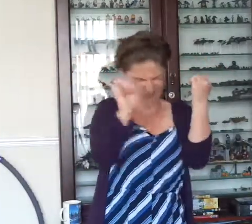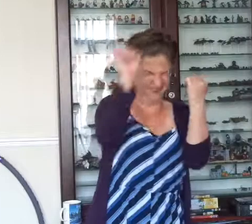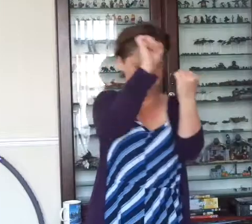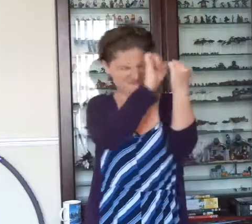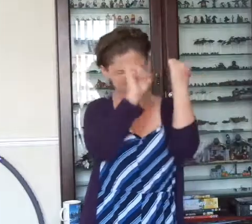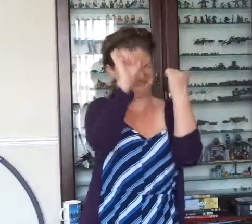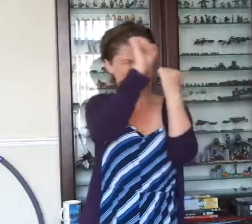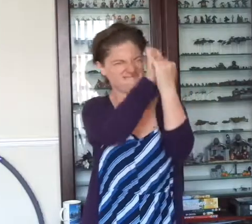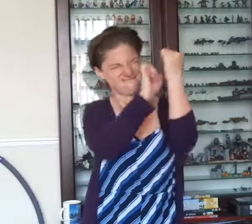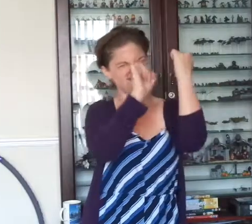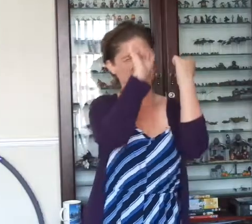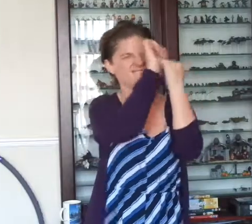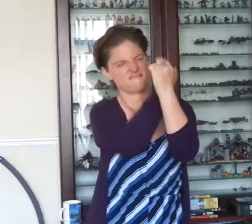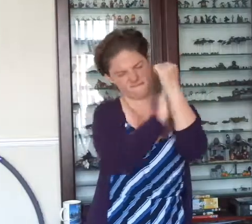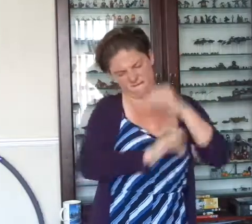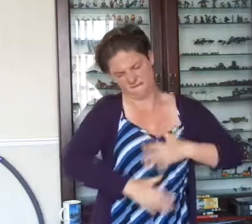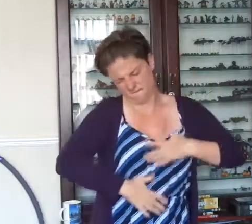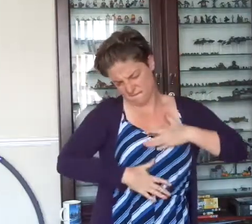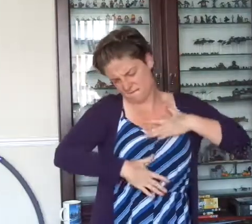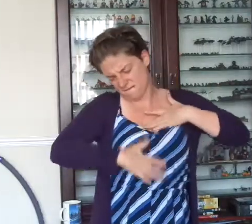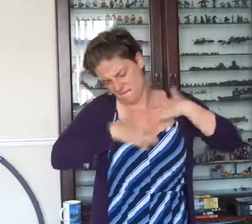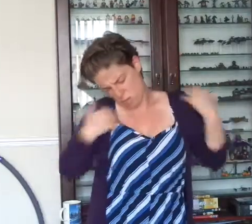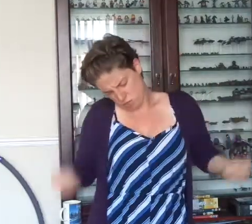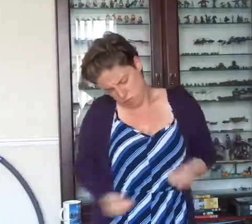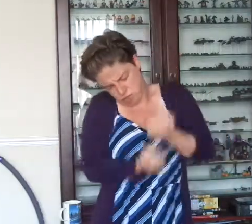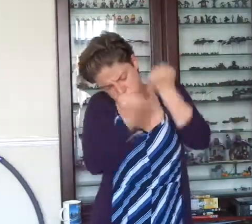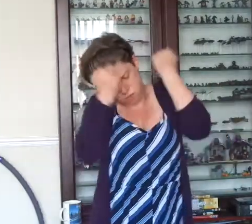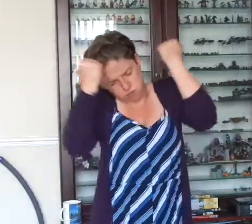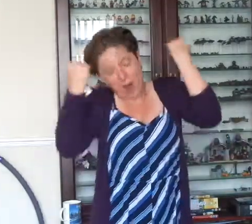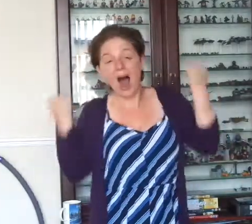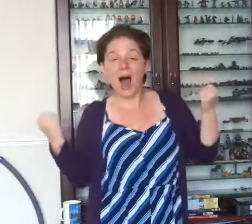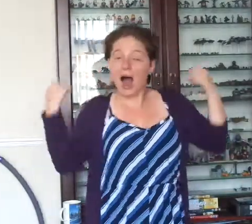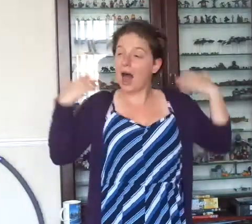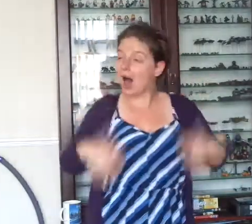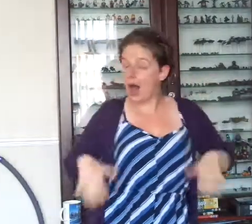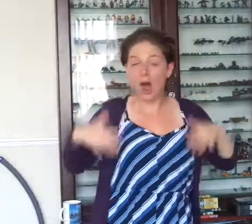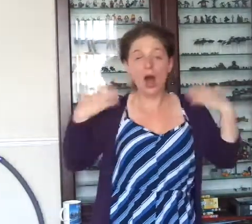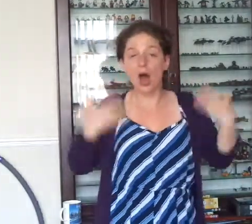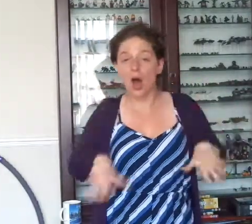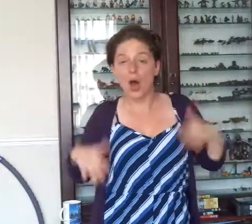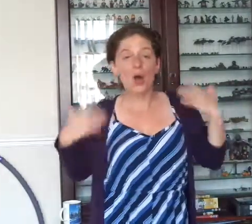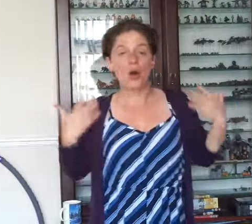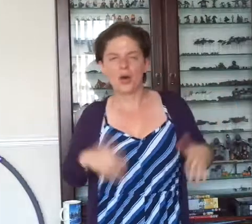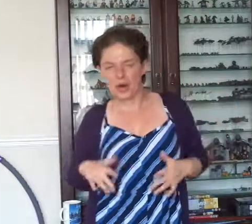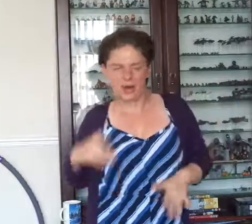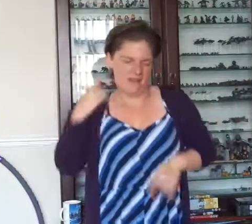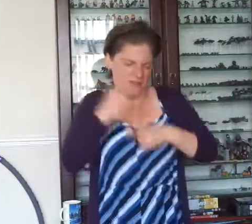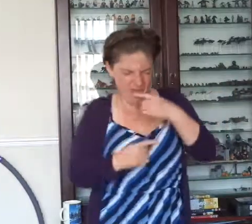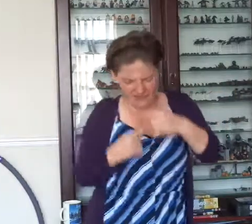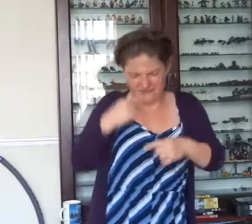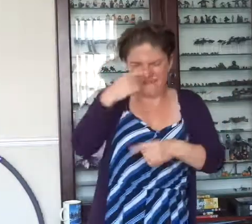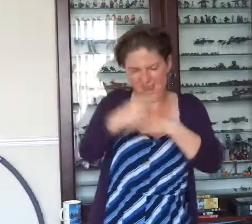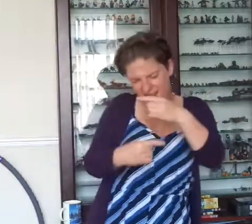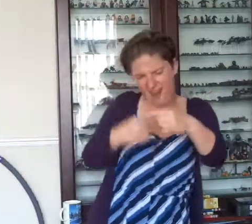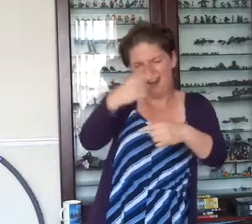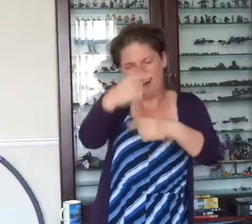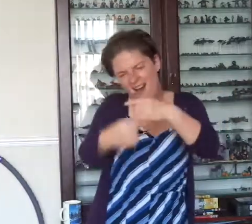Got a feeling most would treasure And a love so deep we cannot measure